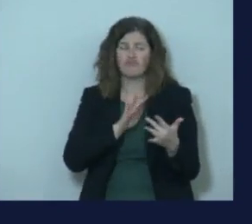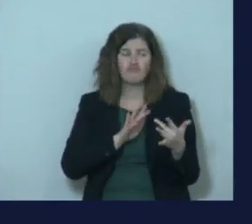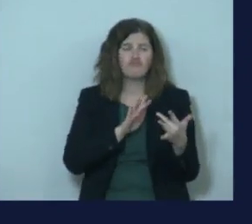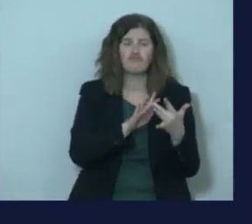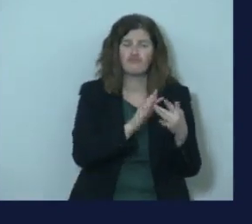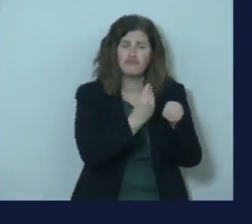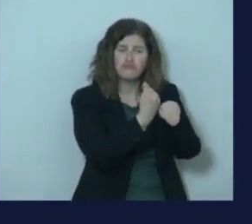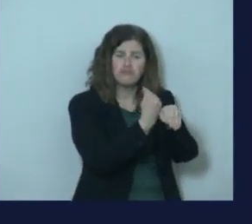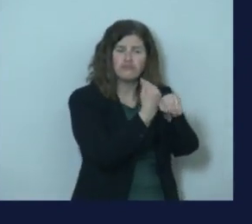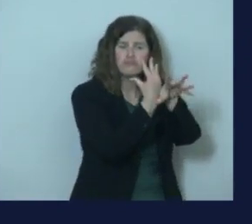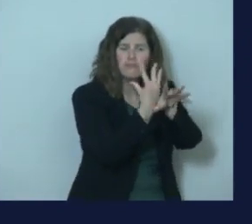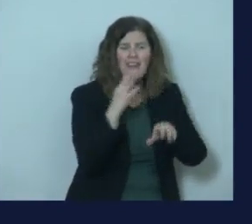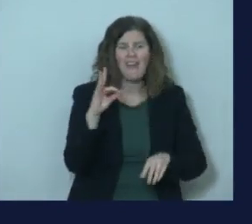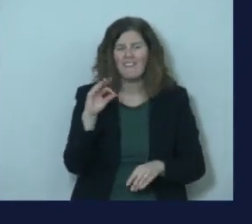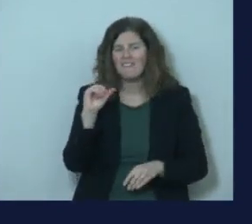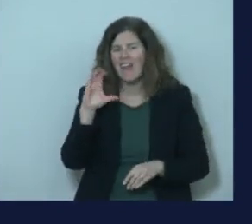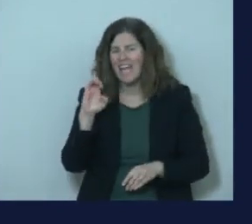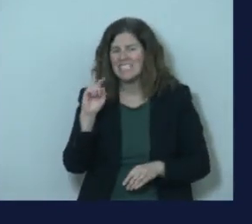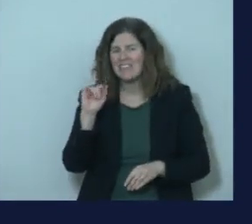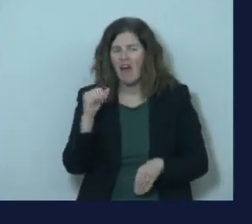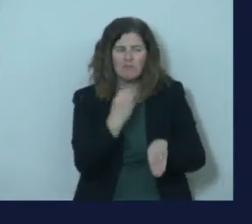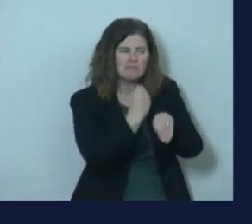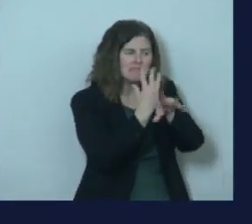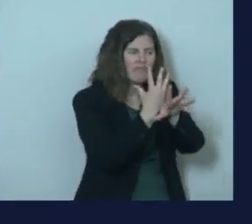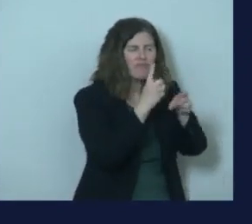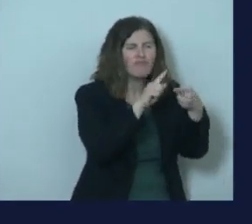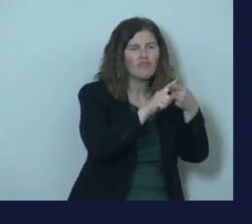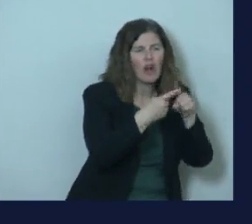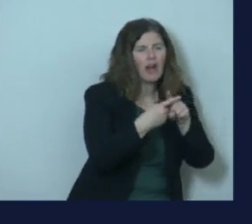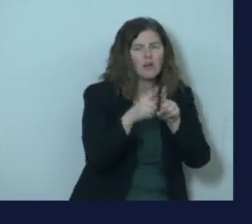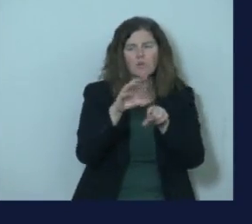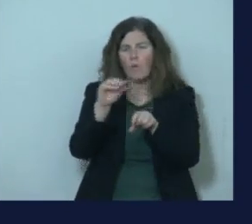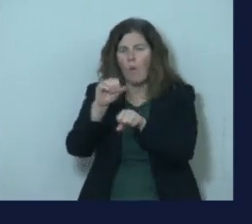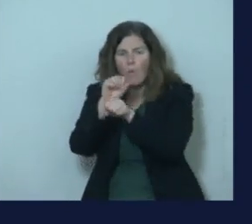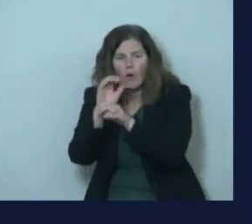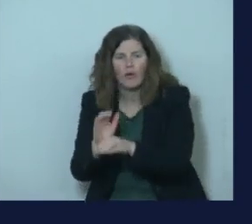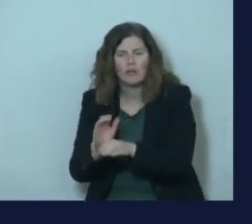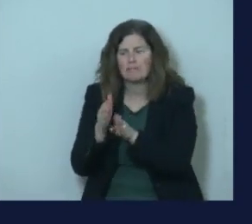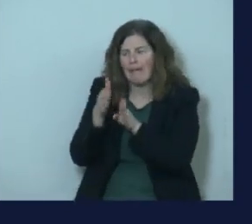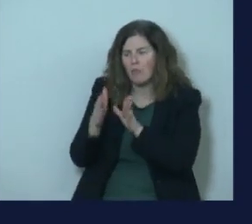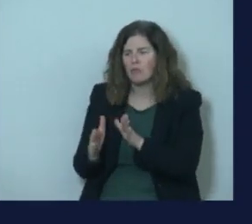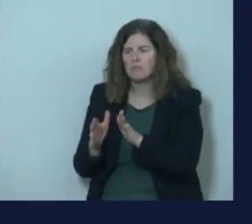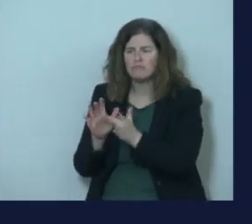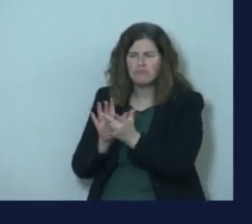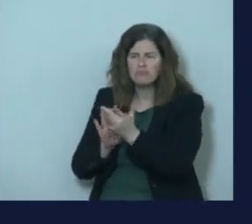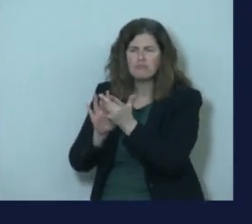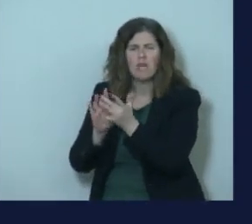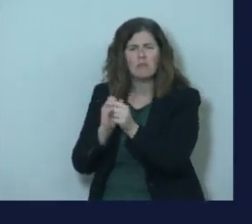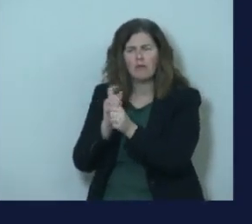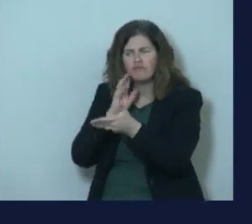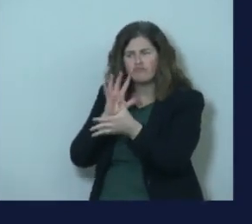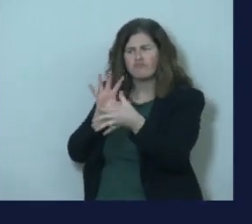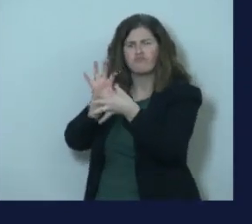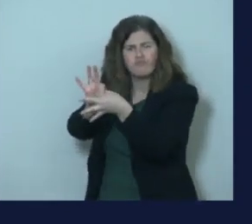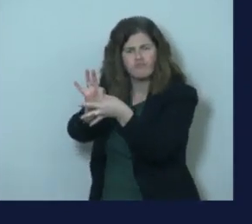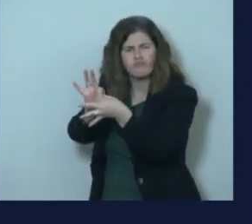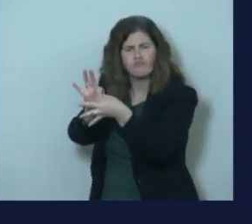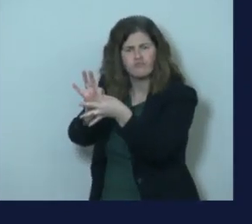WE HAVE TO BECAUSE THIS AND THAT THESE ARE BEHAVIORAL HEALTH RISKS. REACH OUT. FACETIME ARE NEIGHBORS AND FRIENDS.